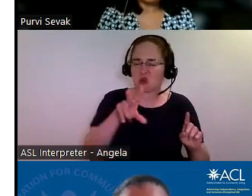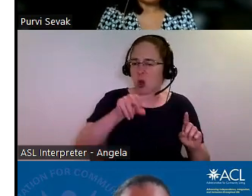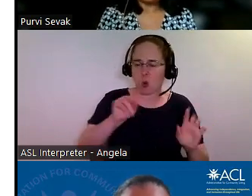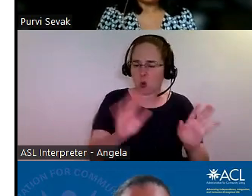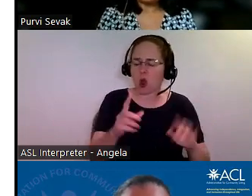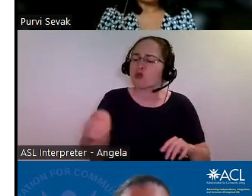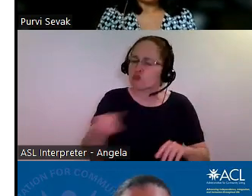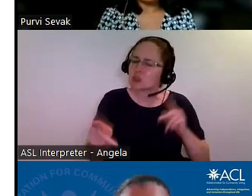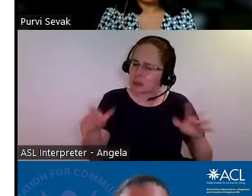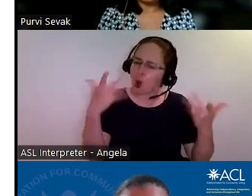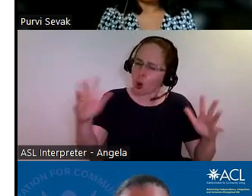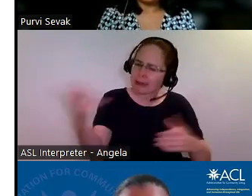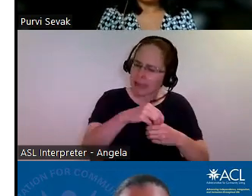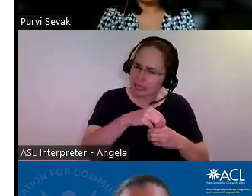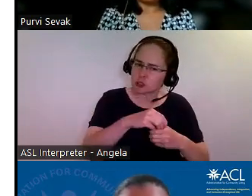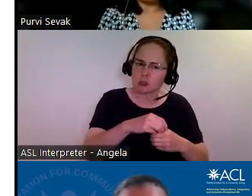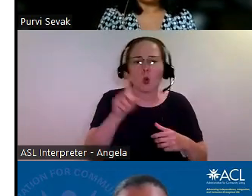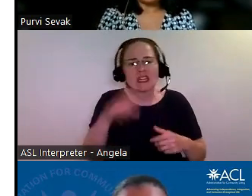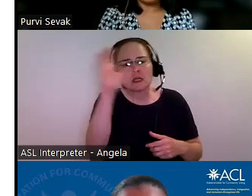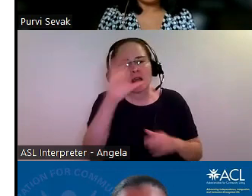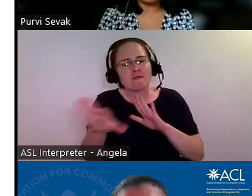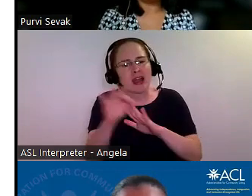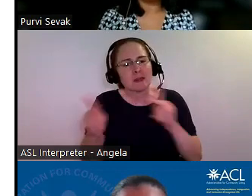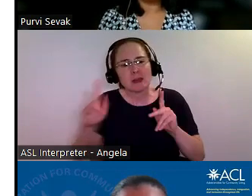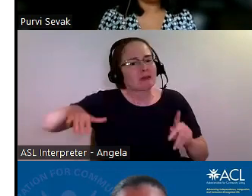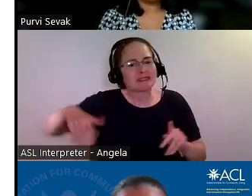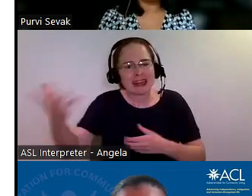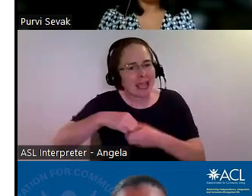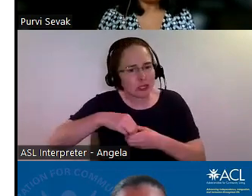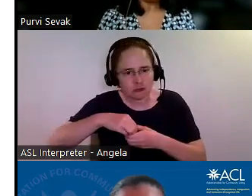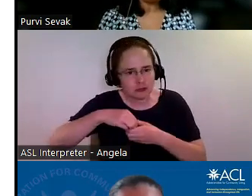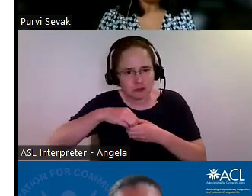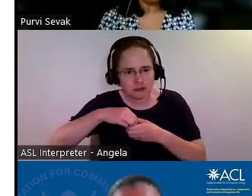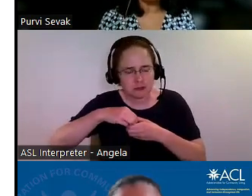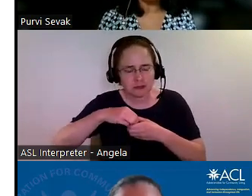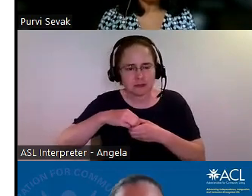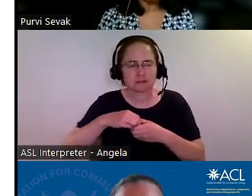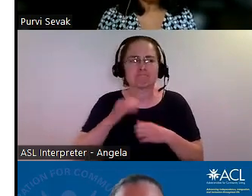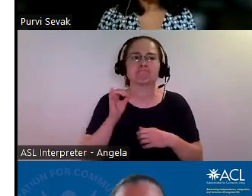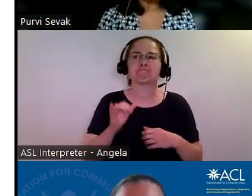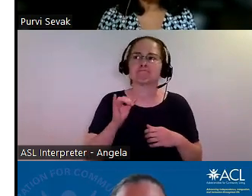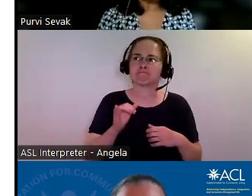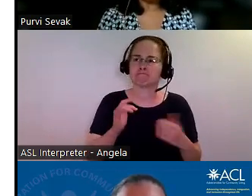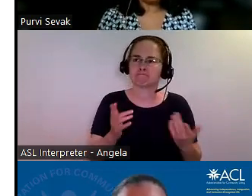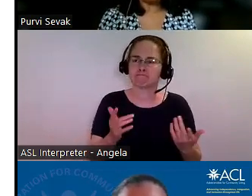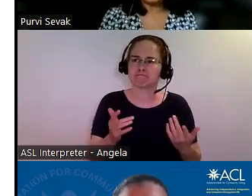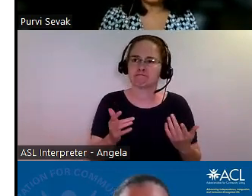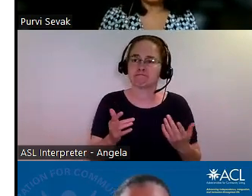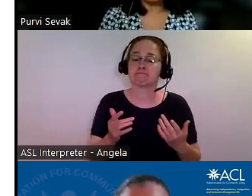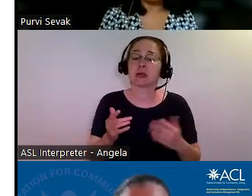already engaged. We need to find the people that are not engaged with us." And so, she posted on